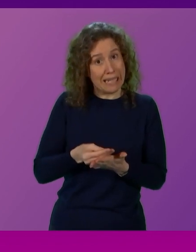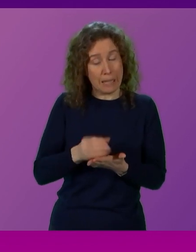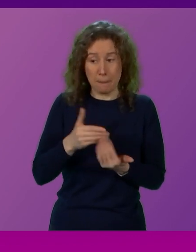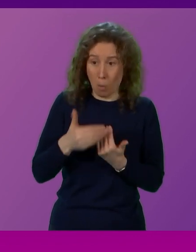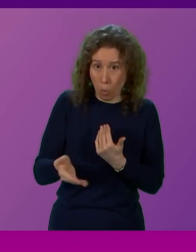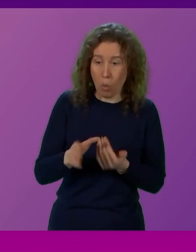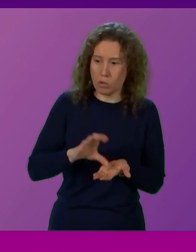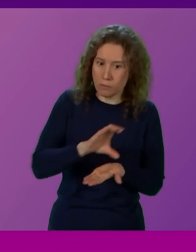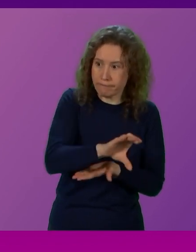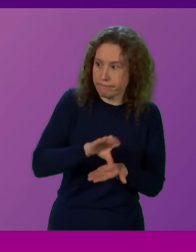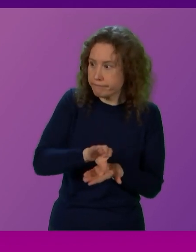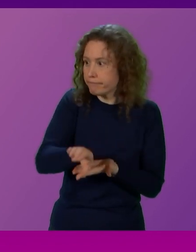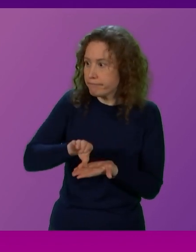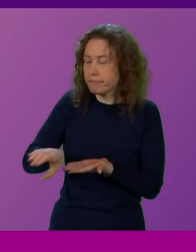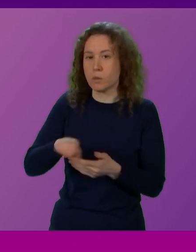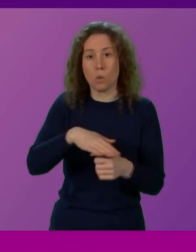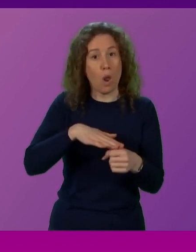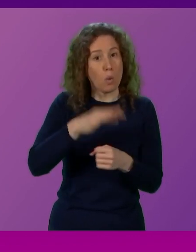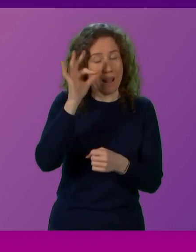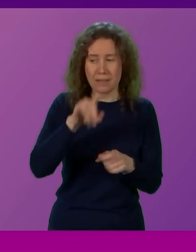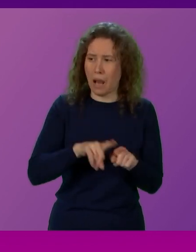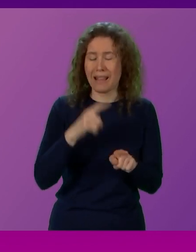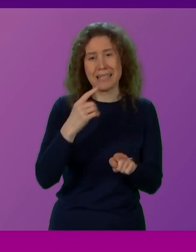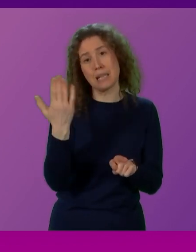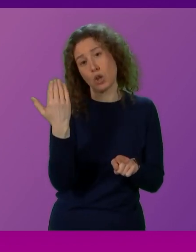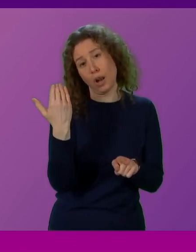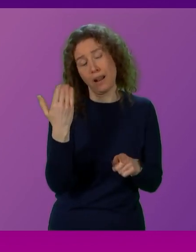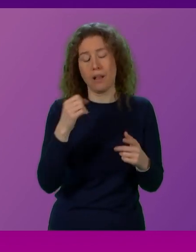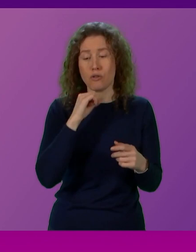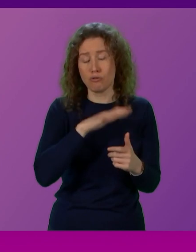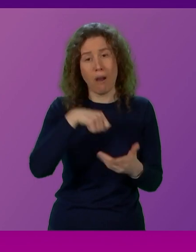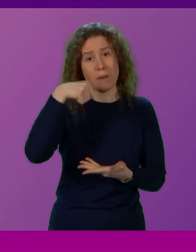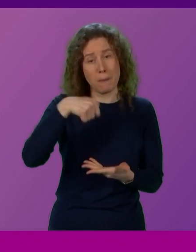the allocation to local councils, as I said earlier, the draft budget already proposes